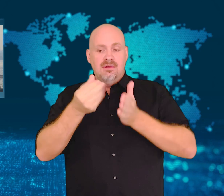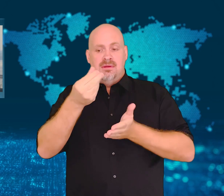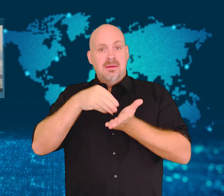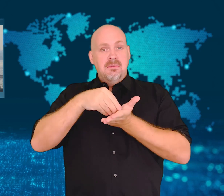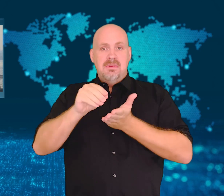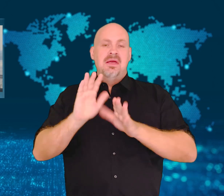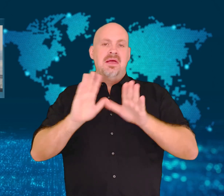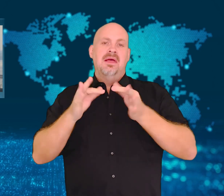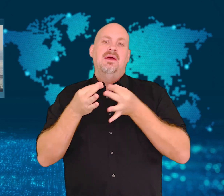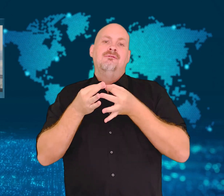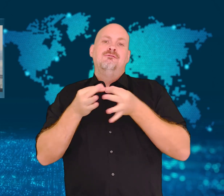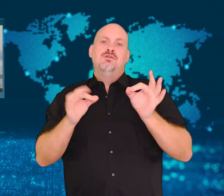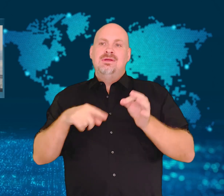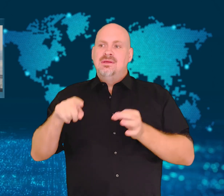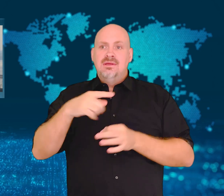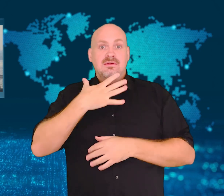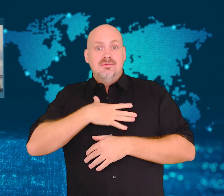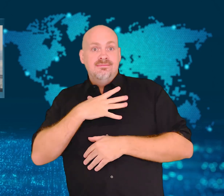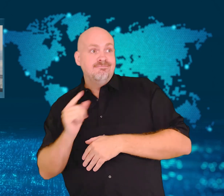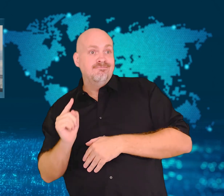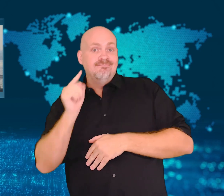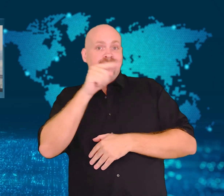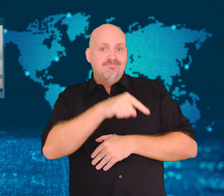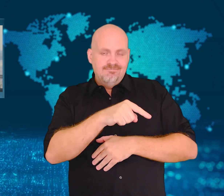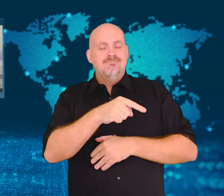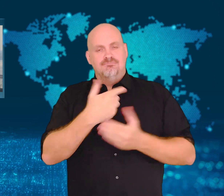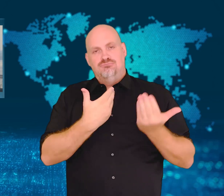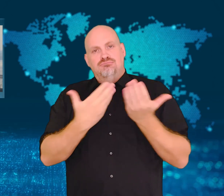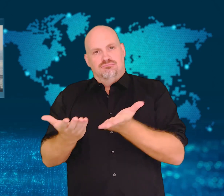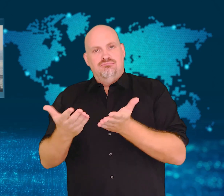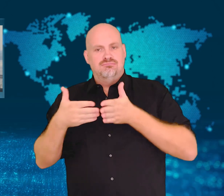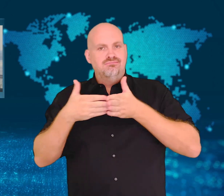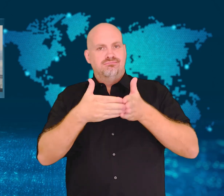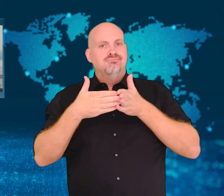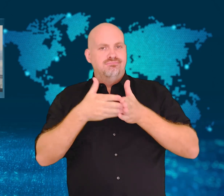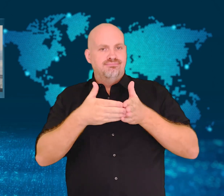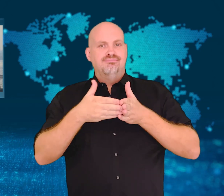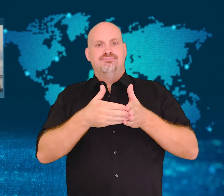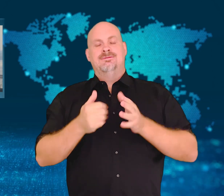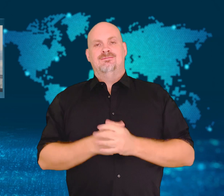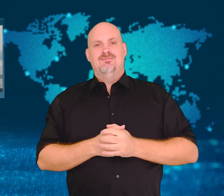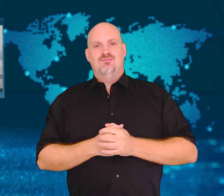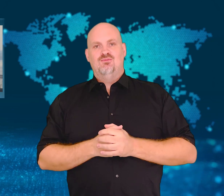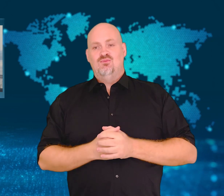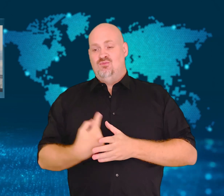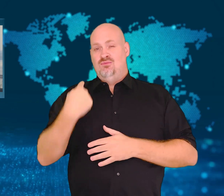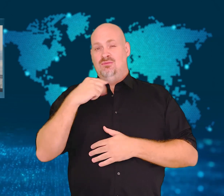Crimea also said it will provide free ferry service to those who need to